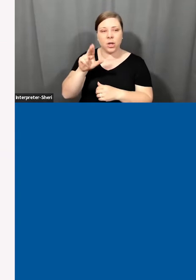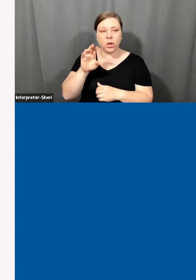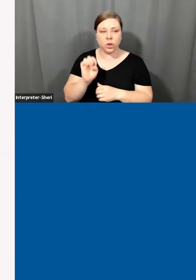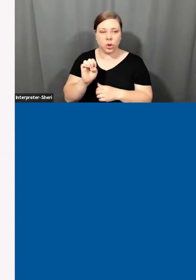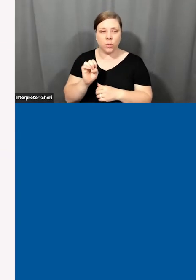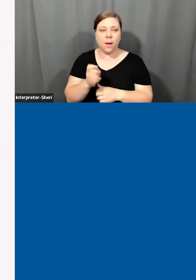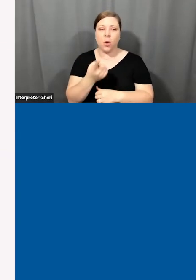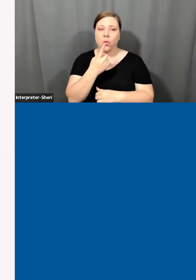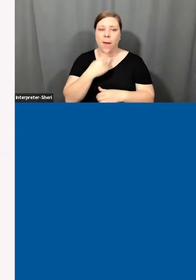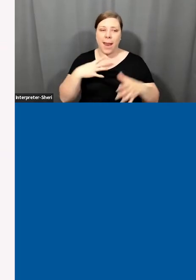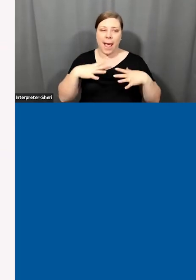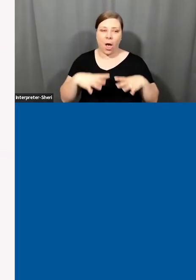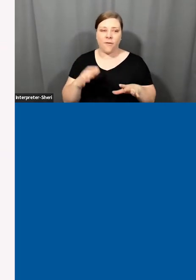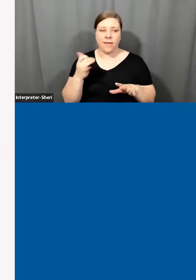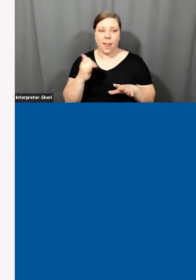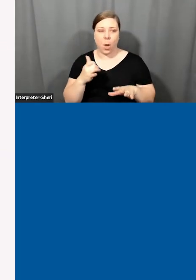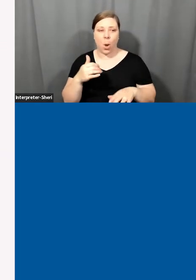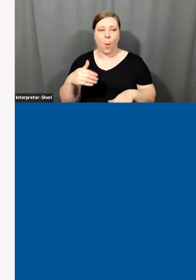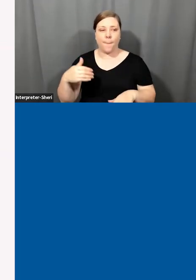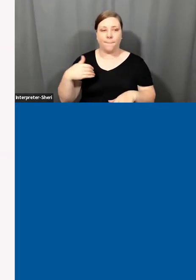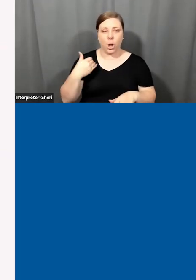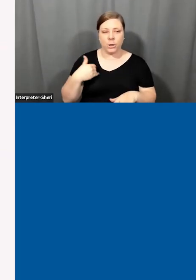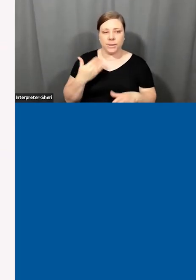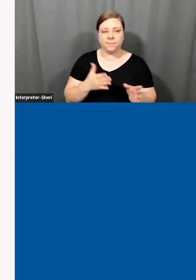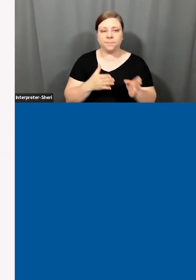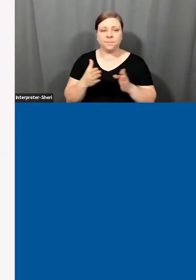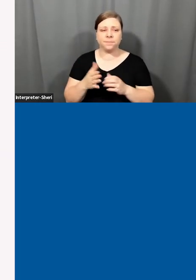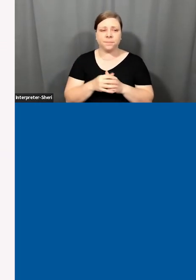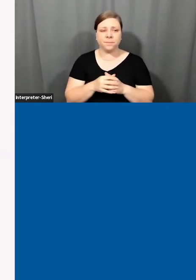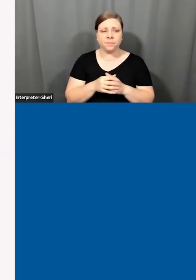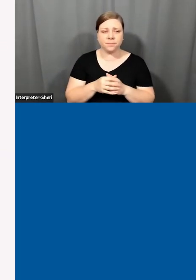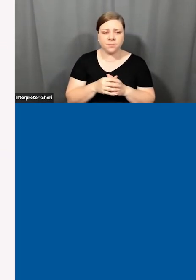Similar ones are slash JK or slash joking or slash ranting.